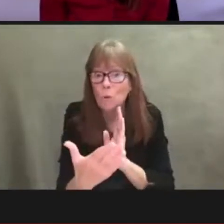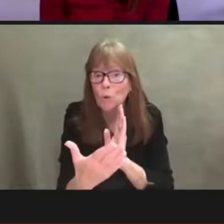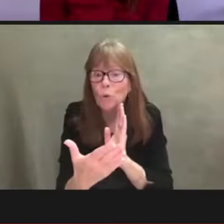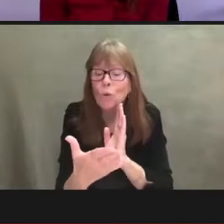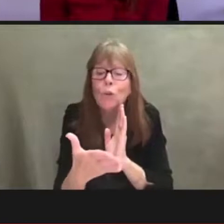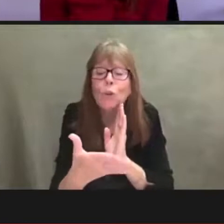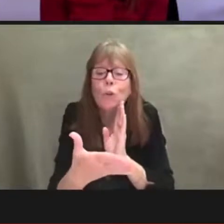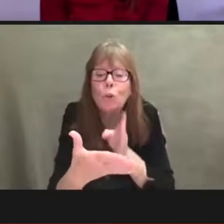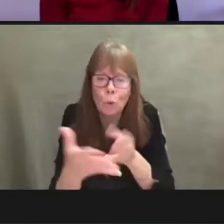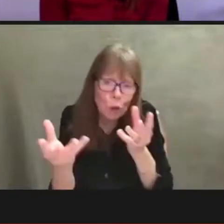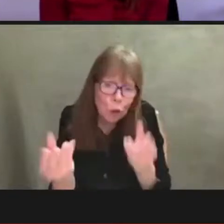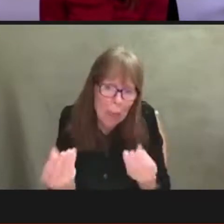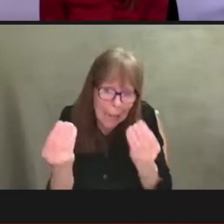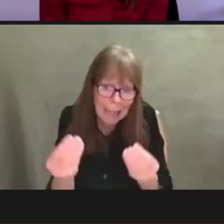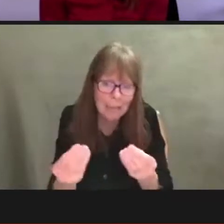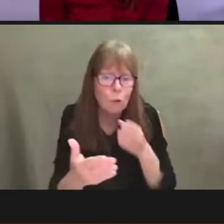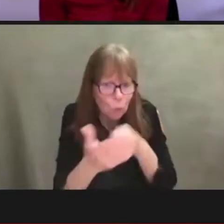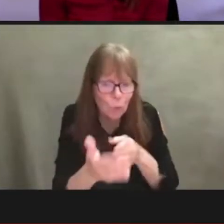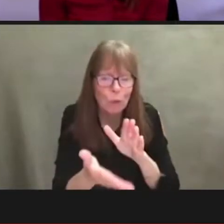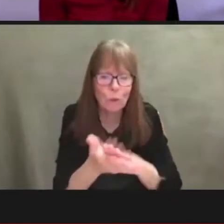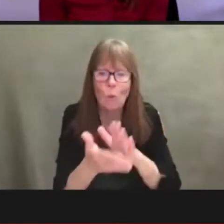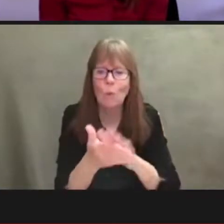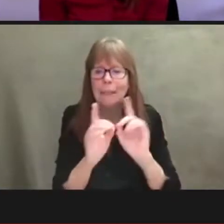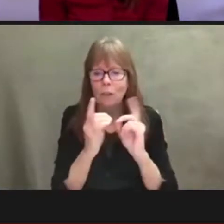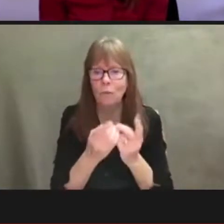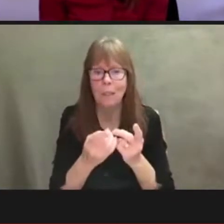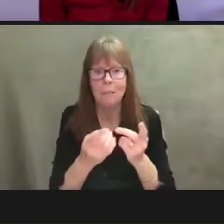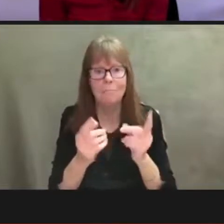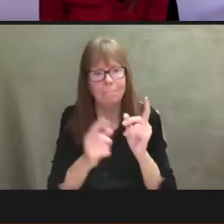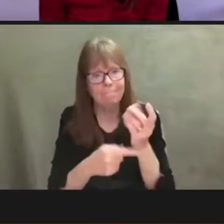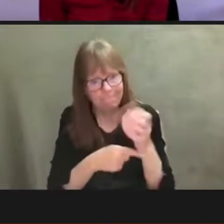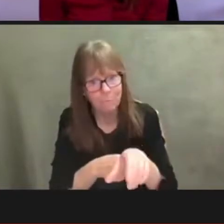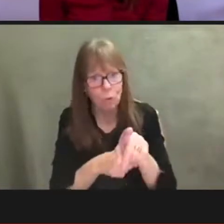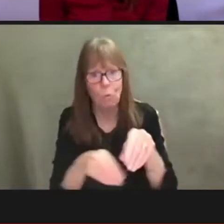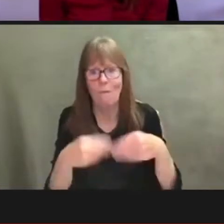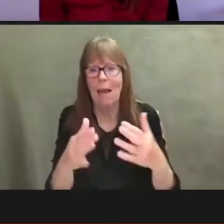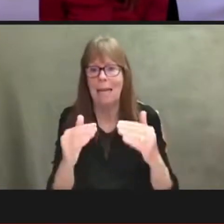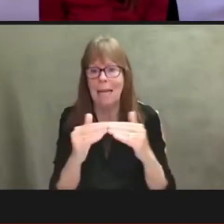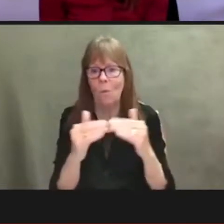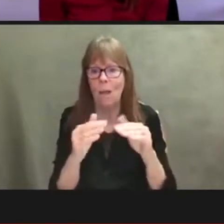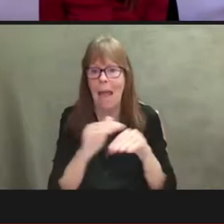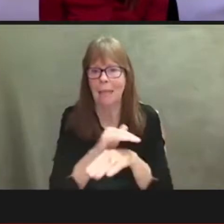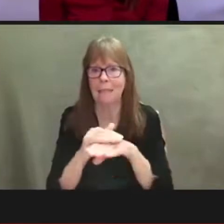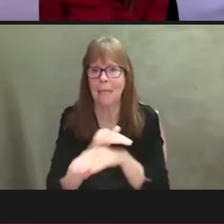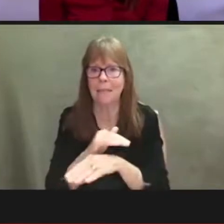school district to provide equal access. For the closing?